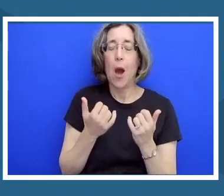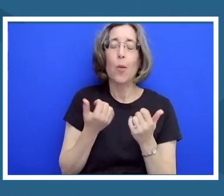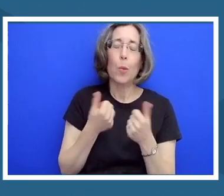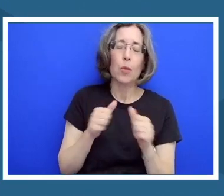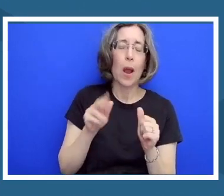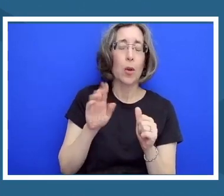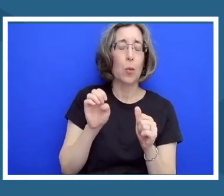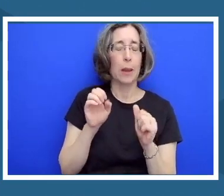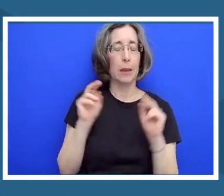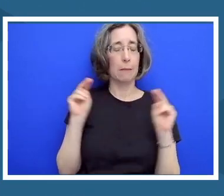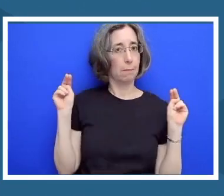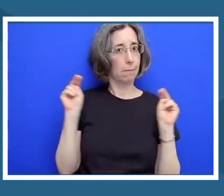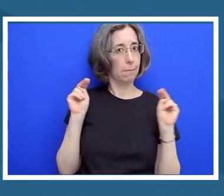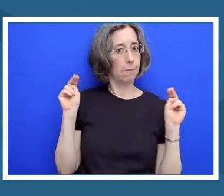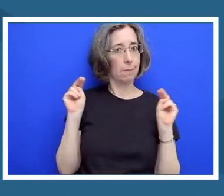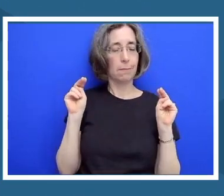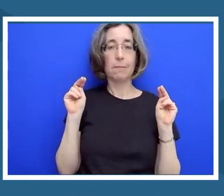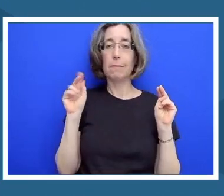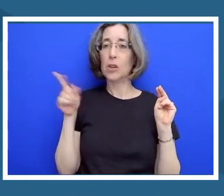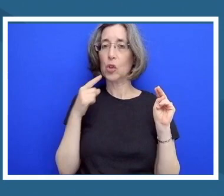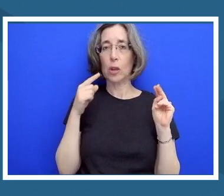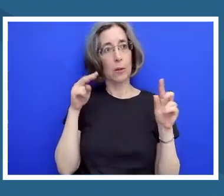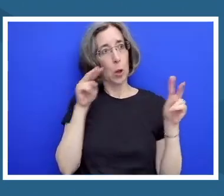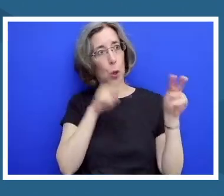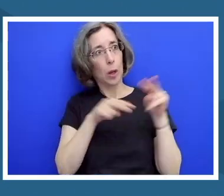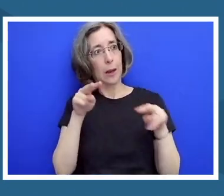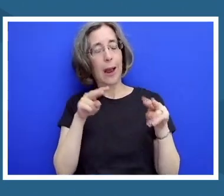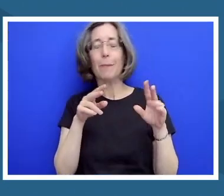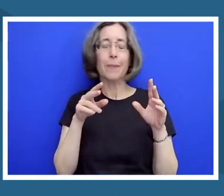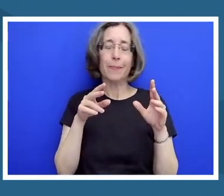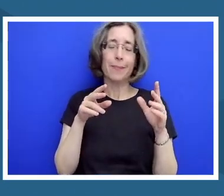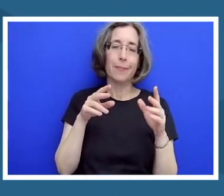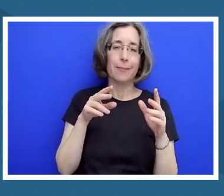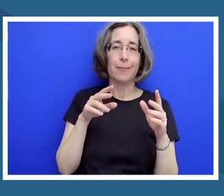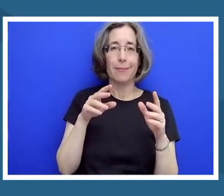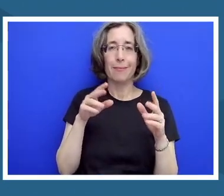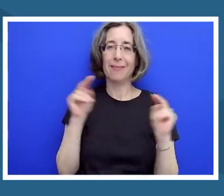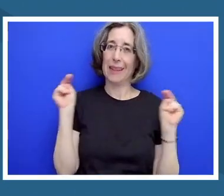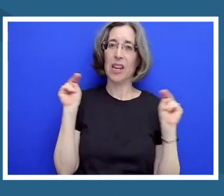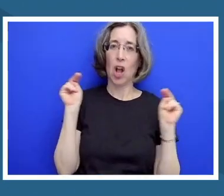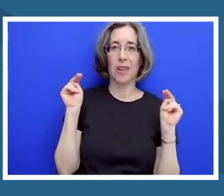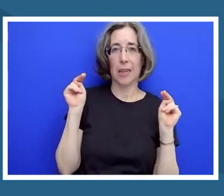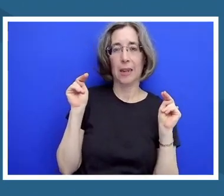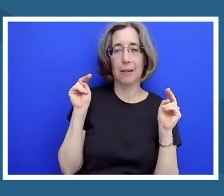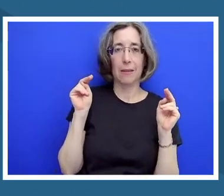looking at it um no it's not agnostic is